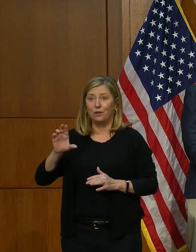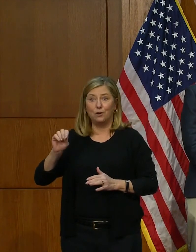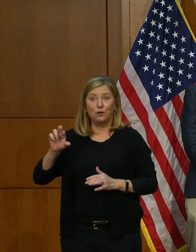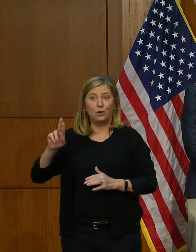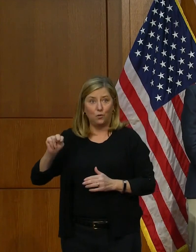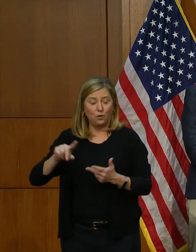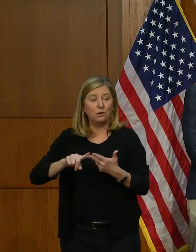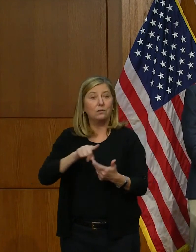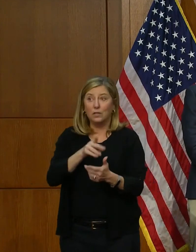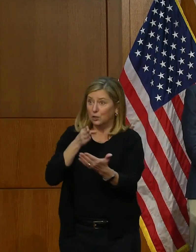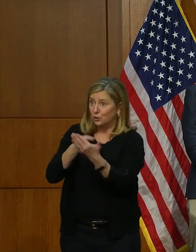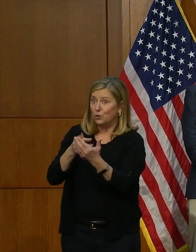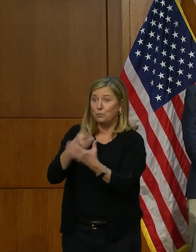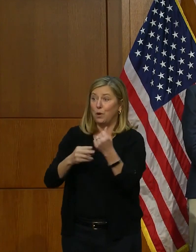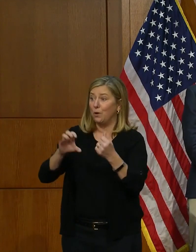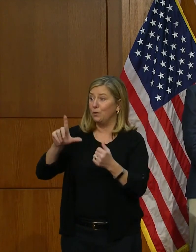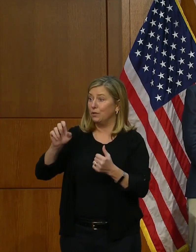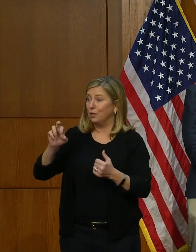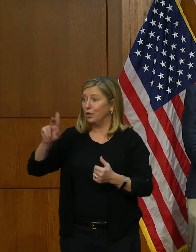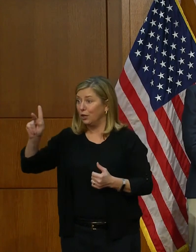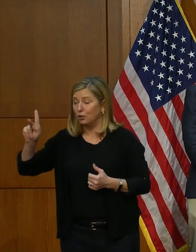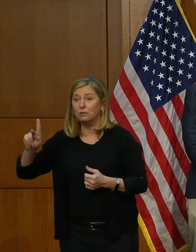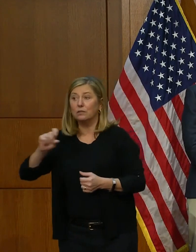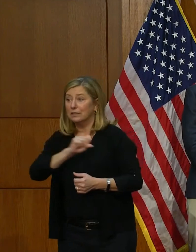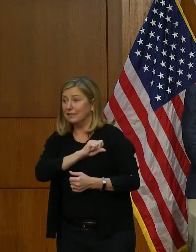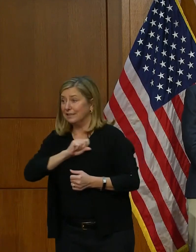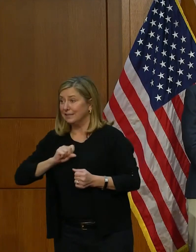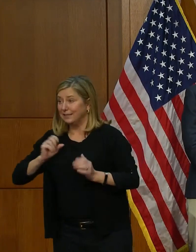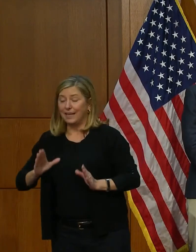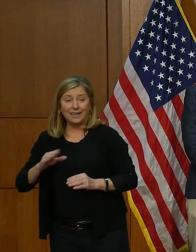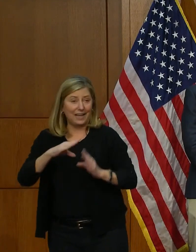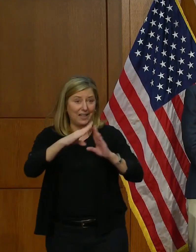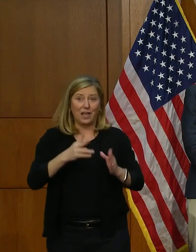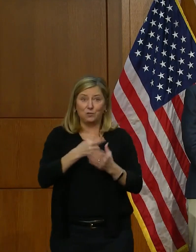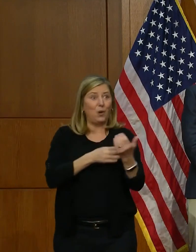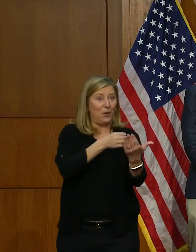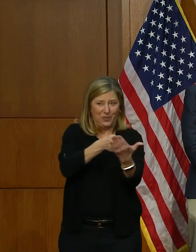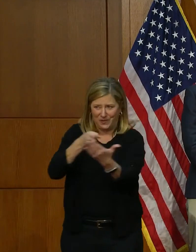OF THE HOUSE. I LEANED FILLER CORN THIS YEAR. HE HAS SUED BOTH CLERKS, THE CLERK OF THE